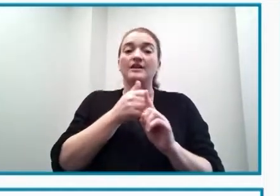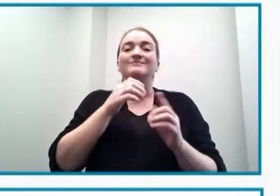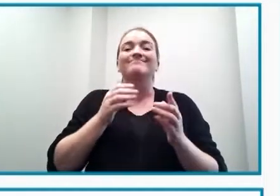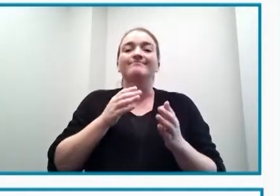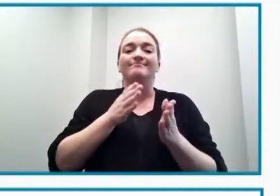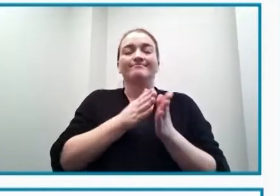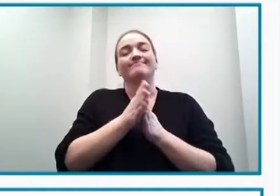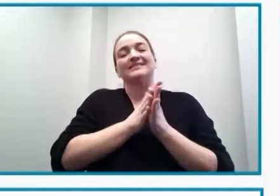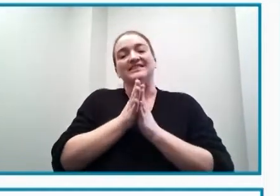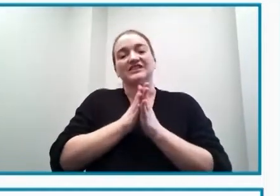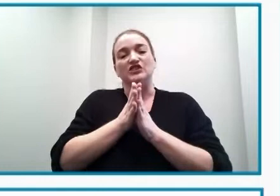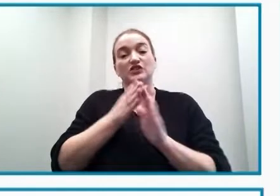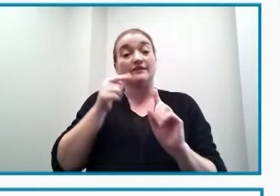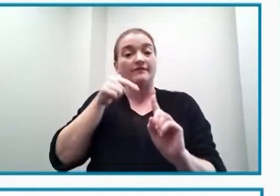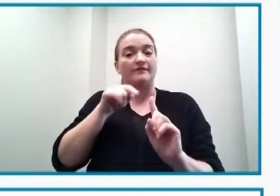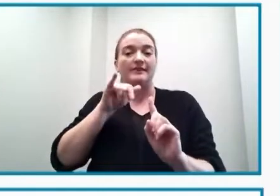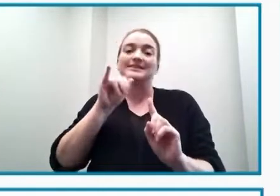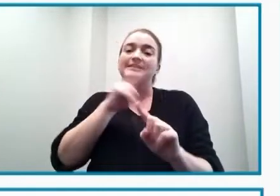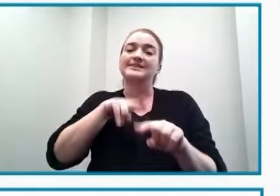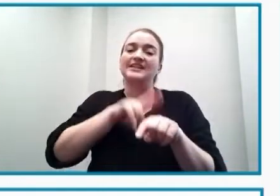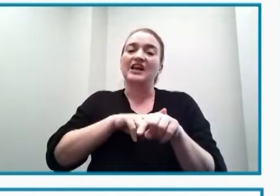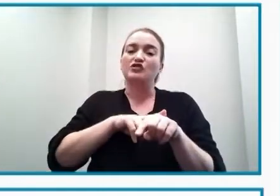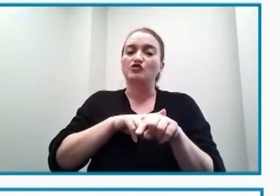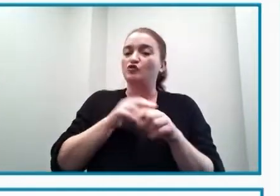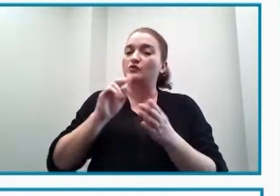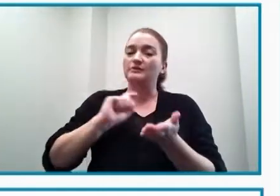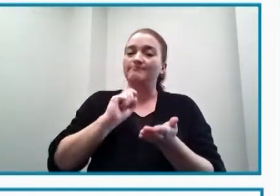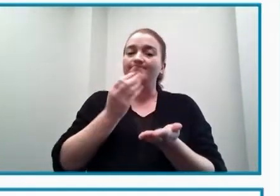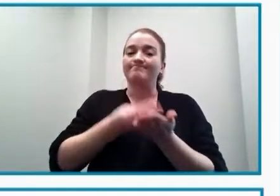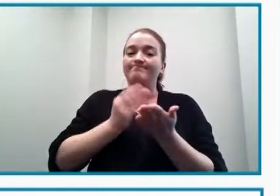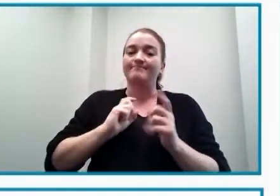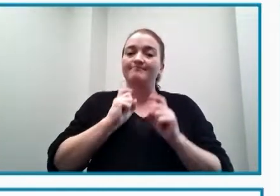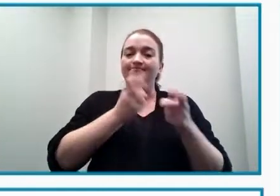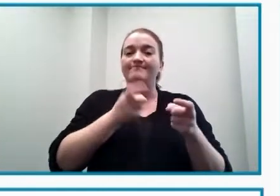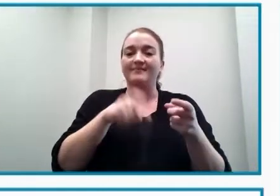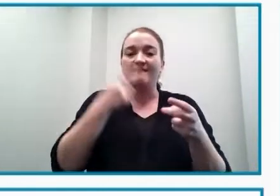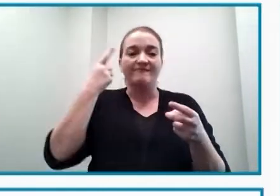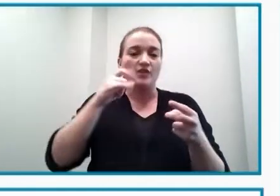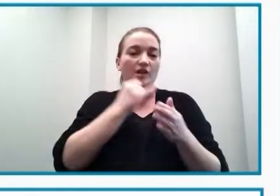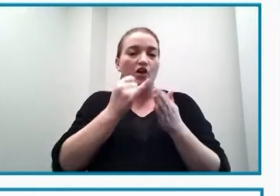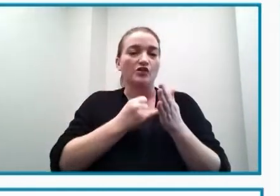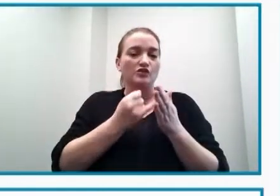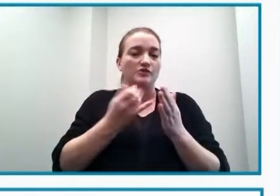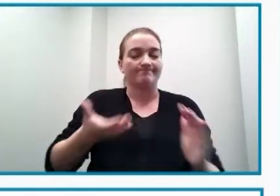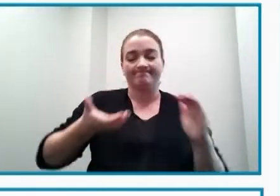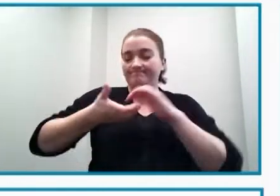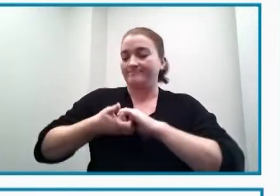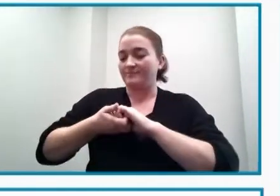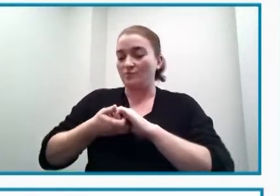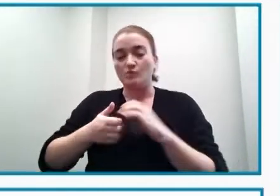the Arts in partnership with the US Departments of Defense and Veterans Affairs that seeks to improve the health, wellbeing,